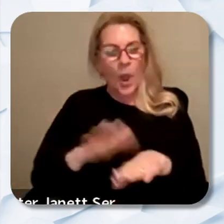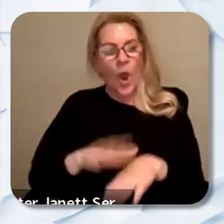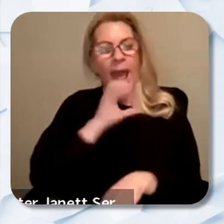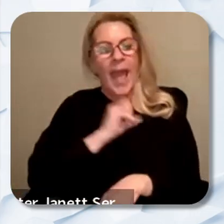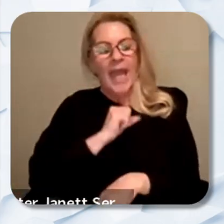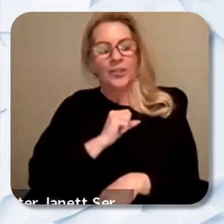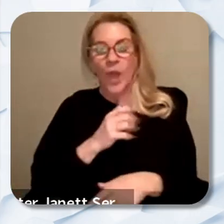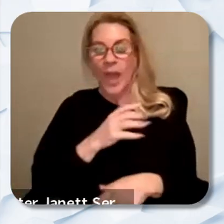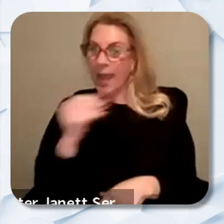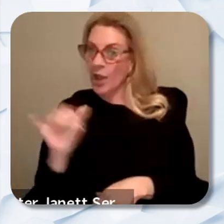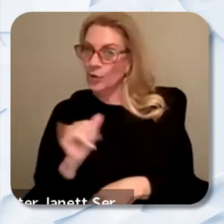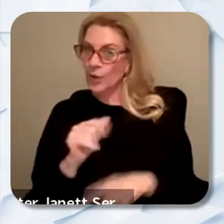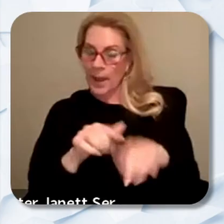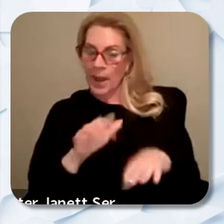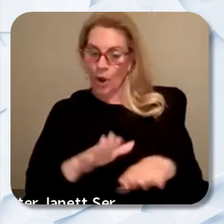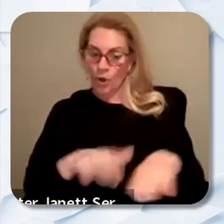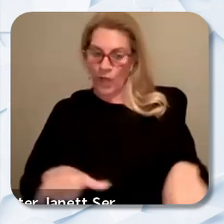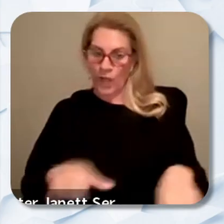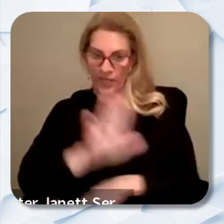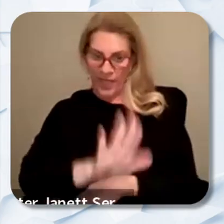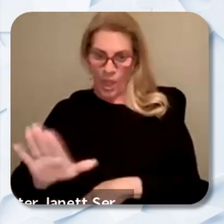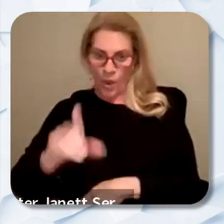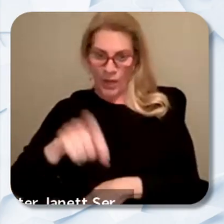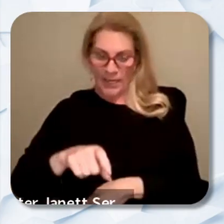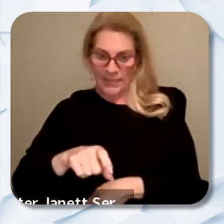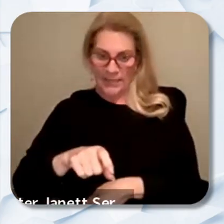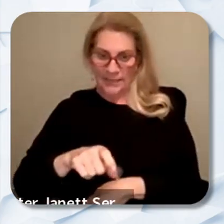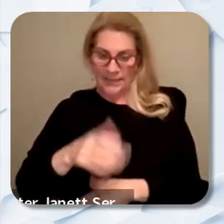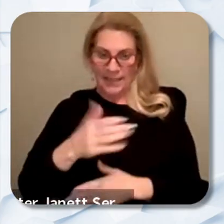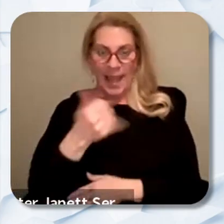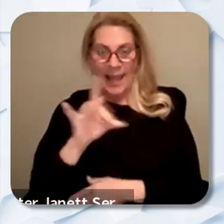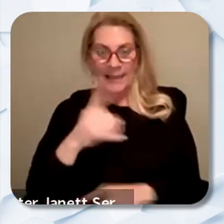on the child's needs you know because some kids I don't think a whole 18 month sometimes wants to do